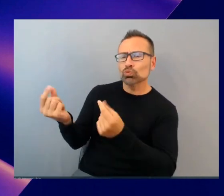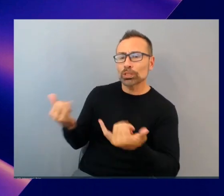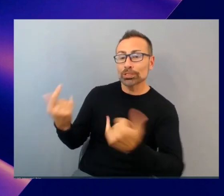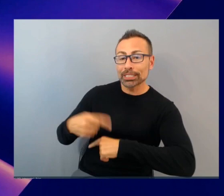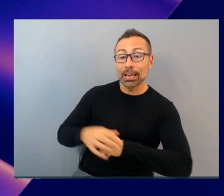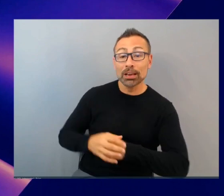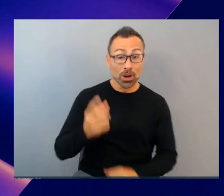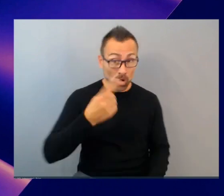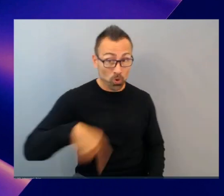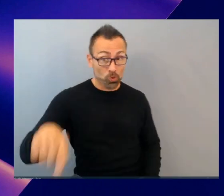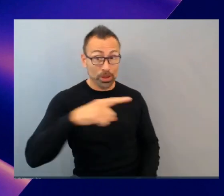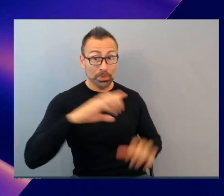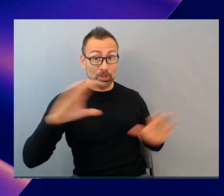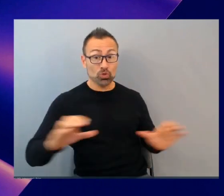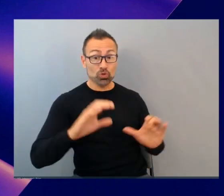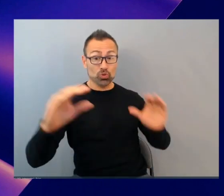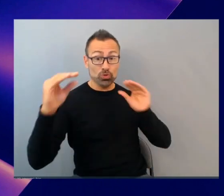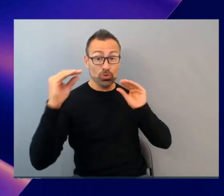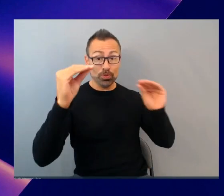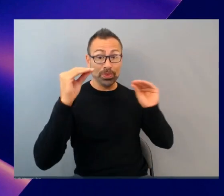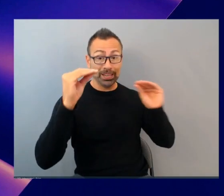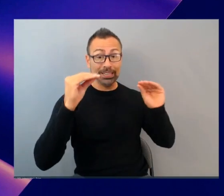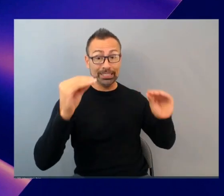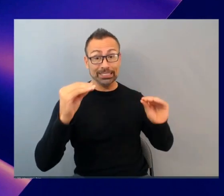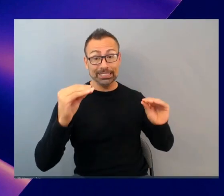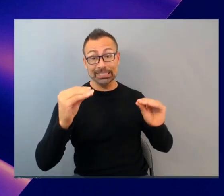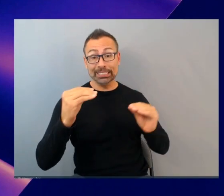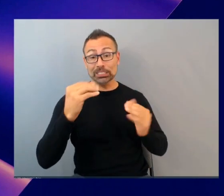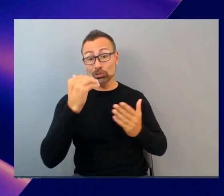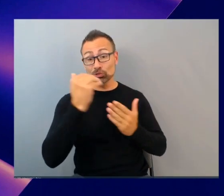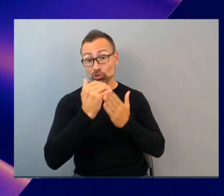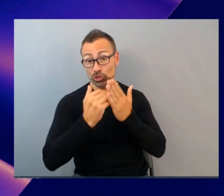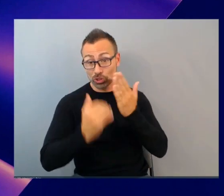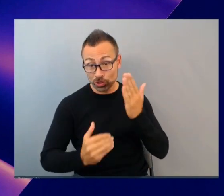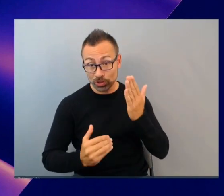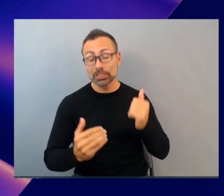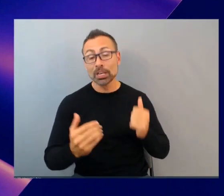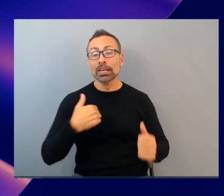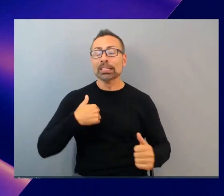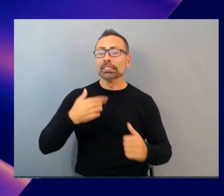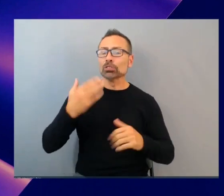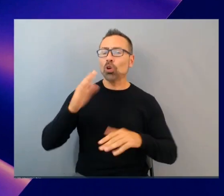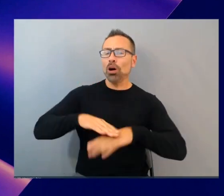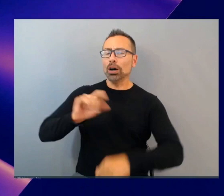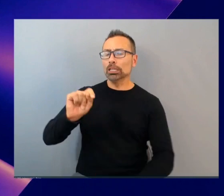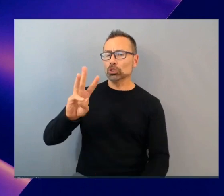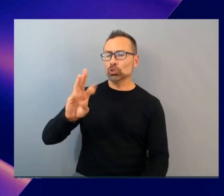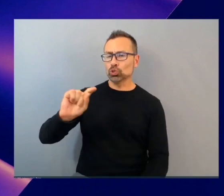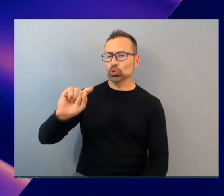and this is actually the fourth episode of the Twitch series. And we've been playing "AWS Cloud Quest,"